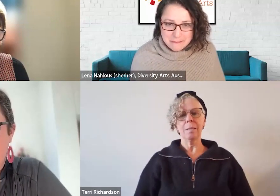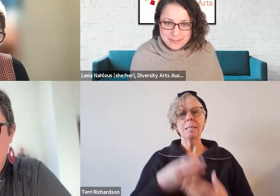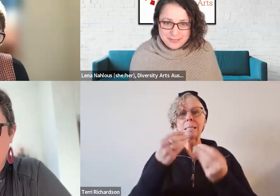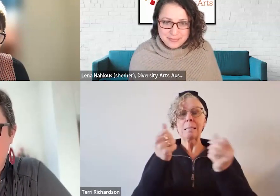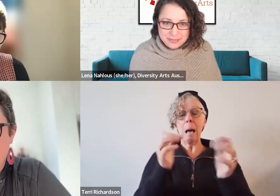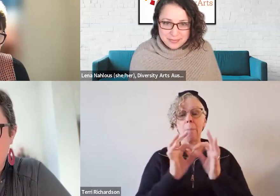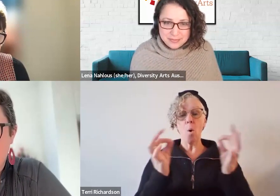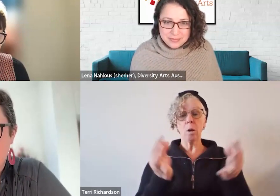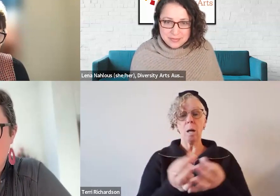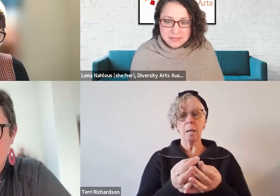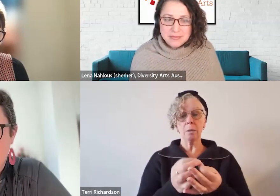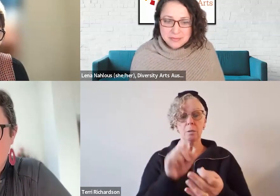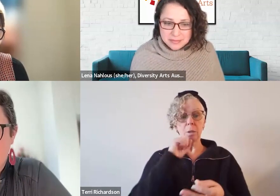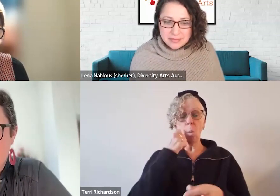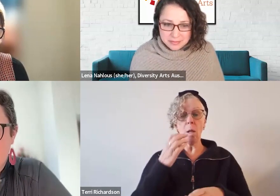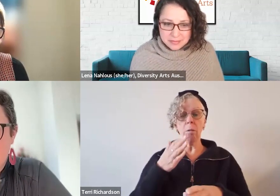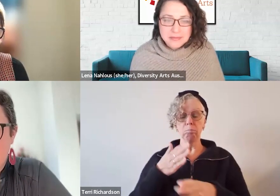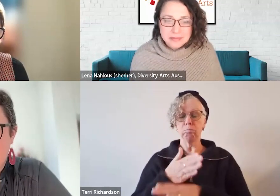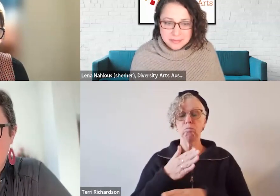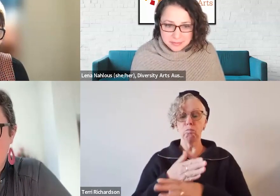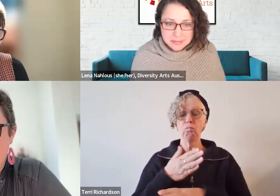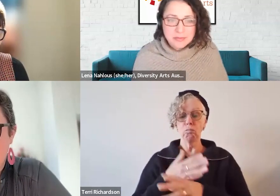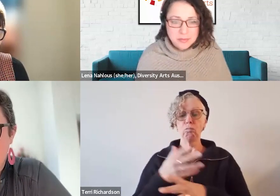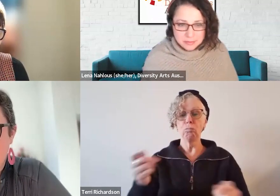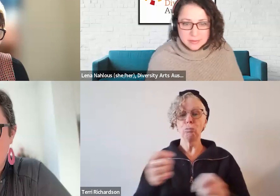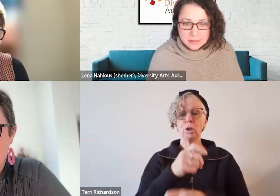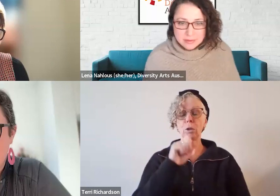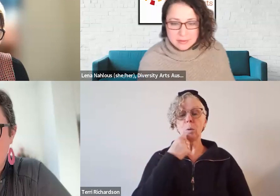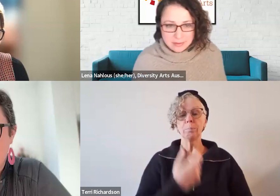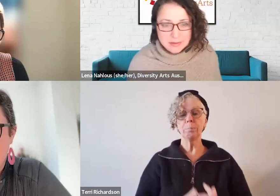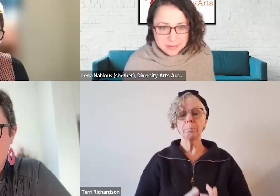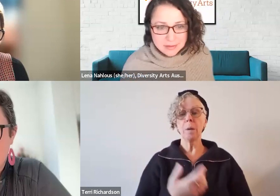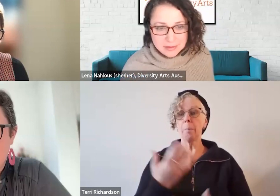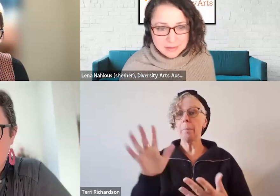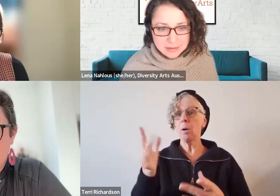totally up for this and who are probably already on their path.